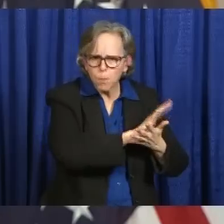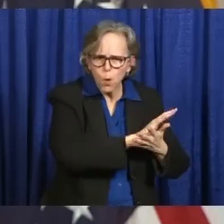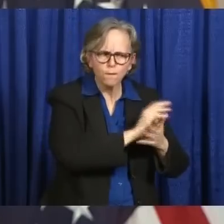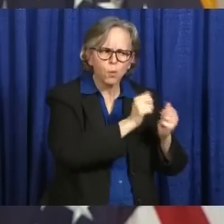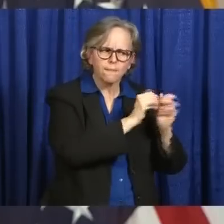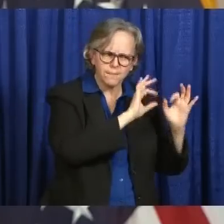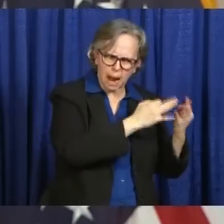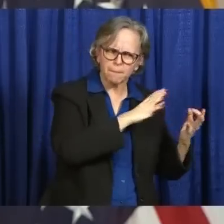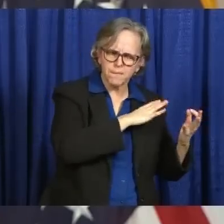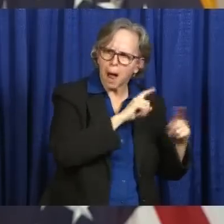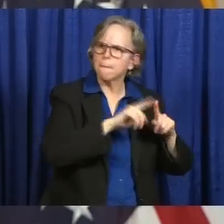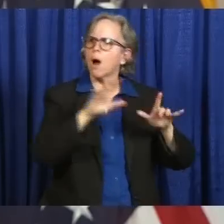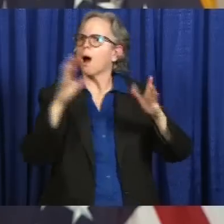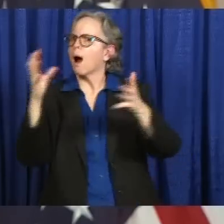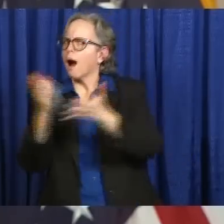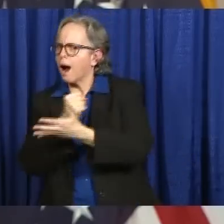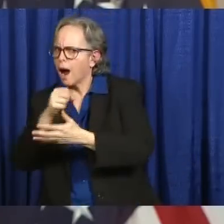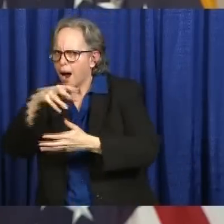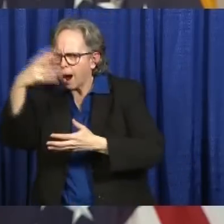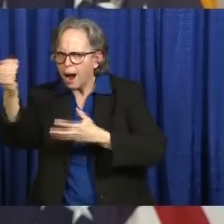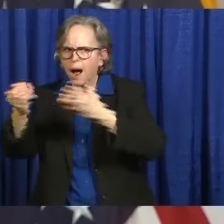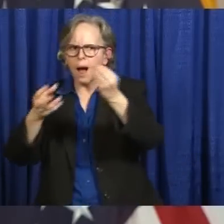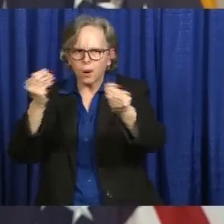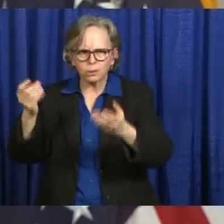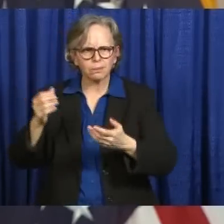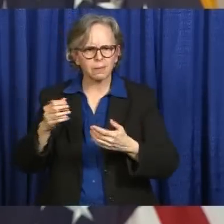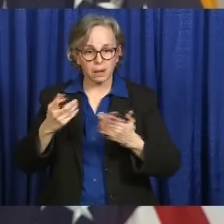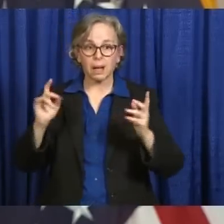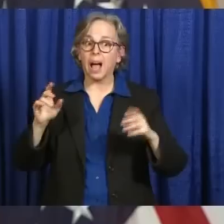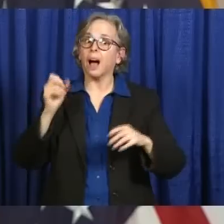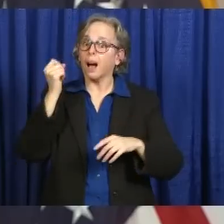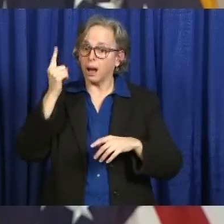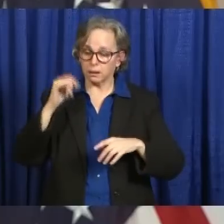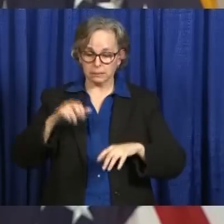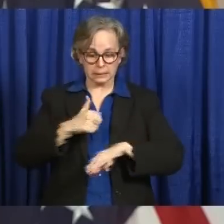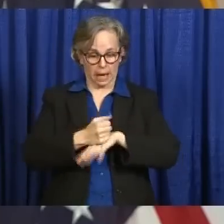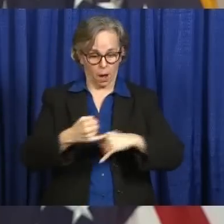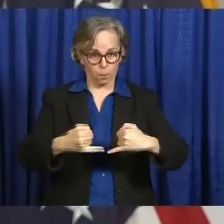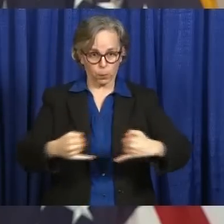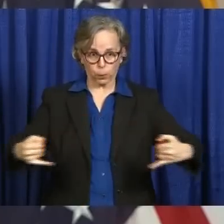SPACE IN YOUR HOME TO ENJOY YOUR FAMILY OR LEISURE TIME. THEN, SET BOUNDARIES FOR